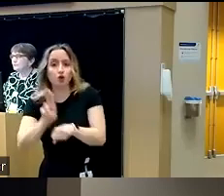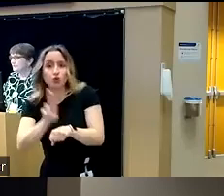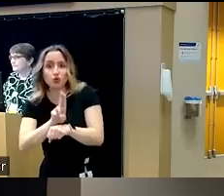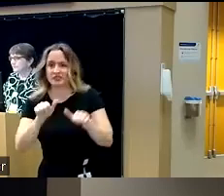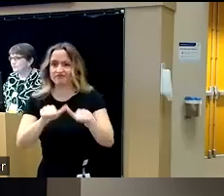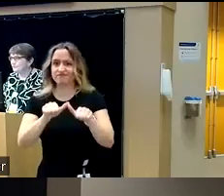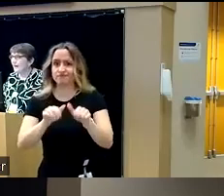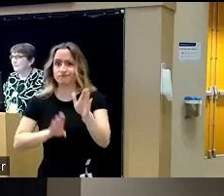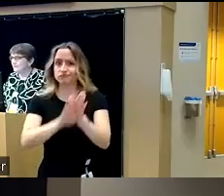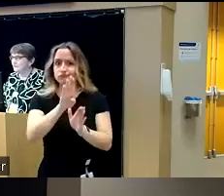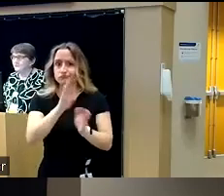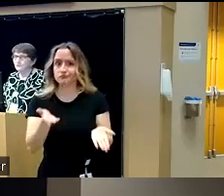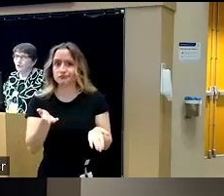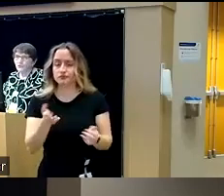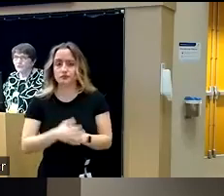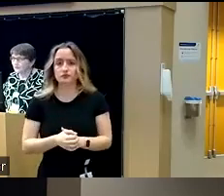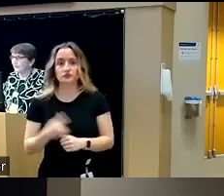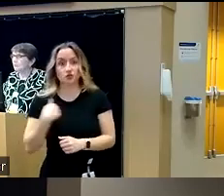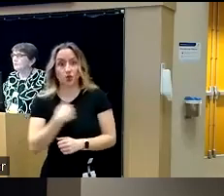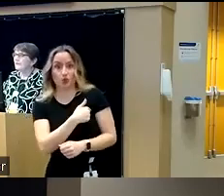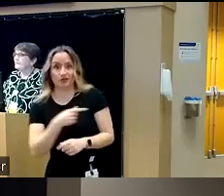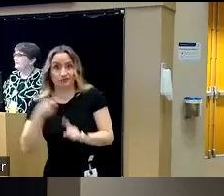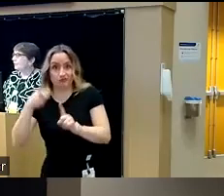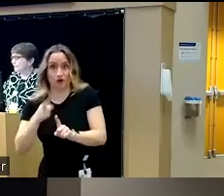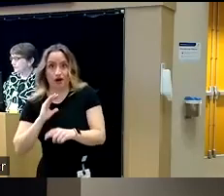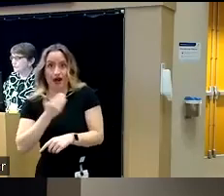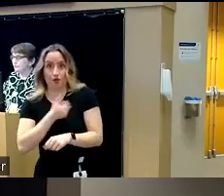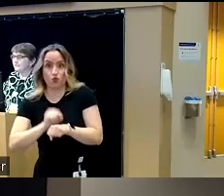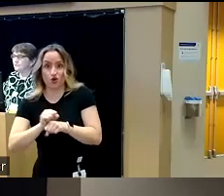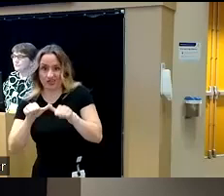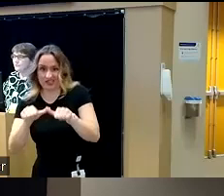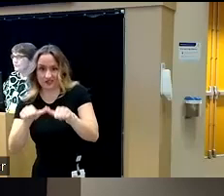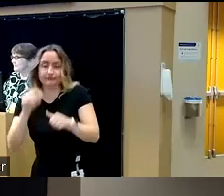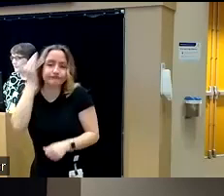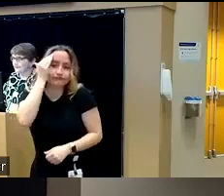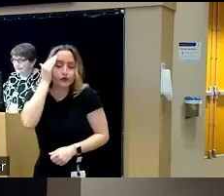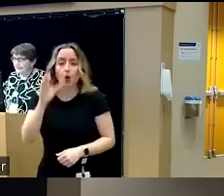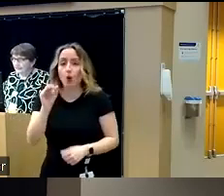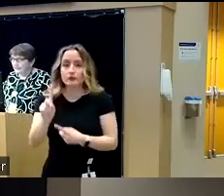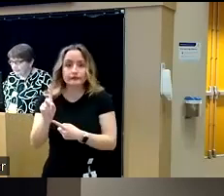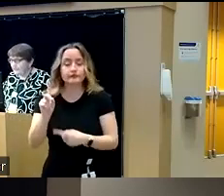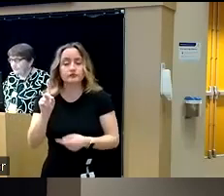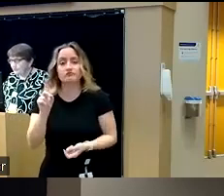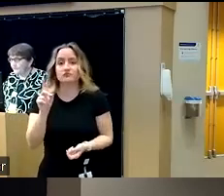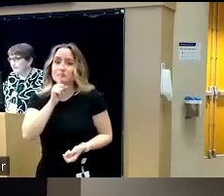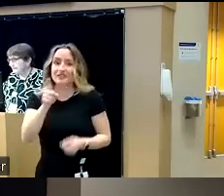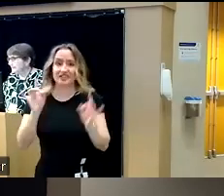do continues obviously you've all heard about the overdose crisis which has been continually getting